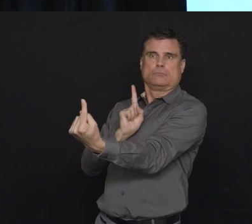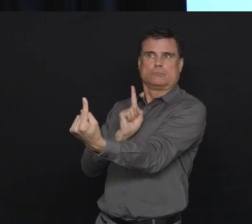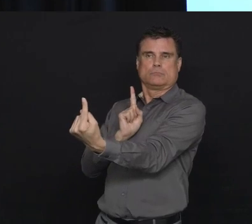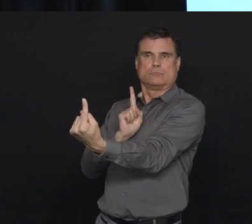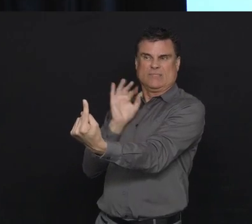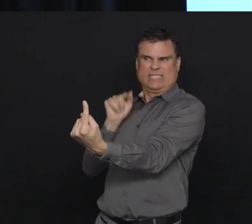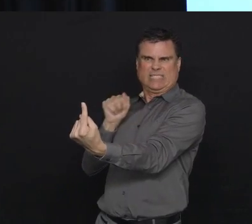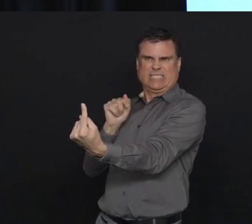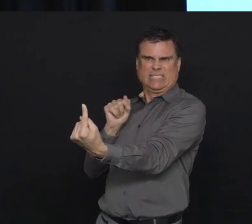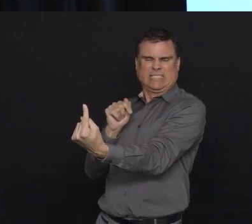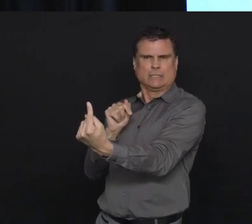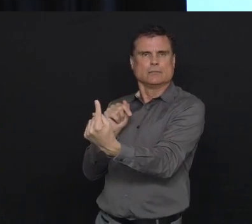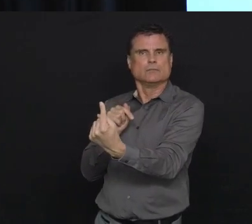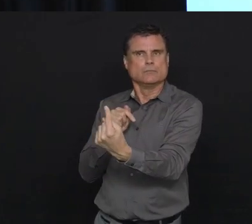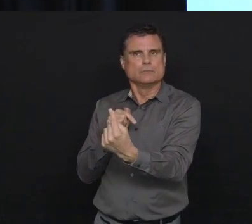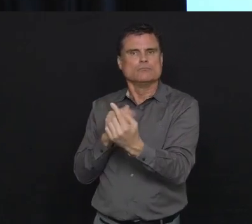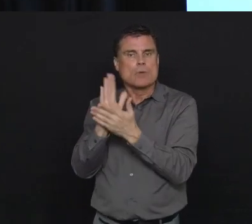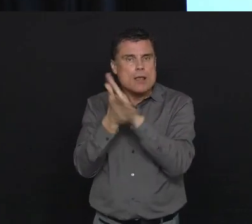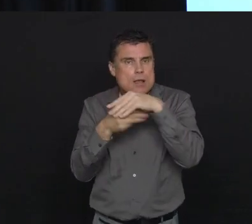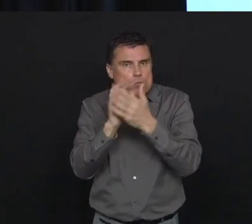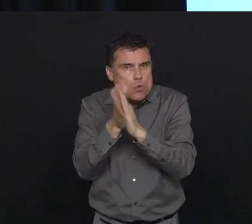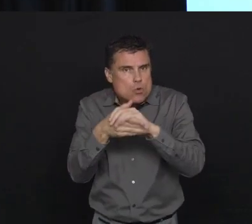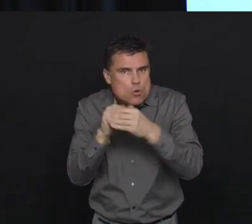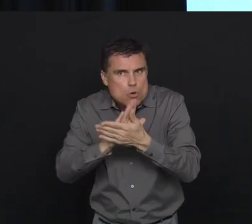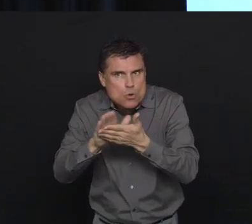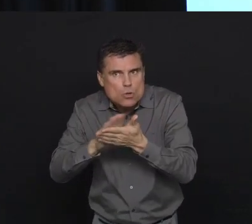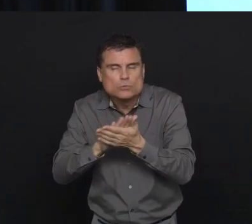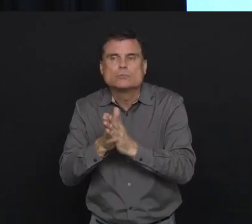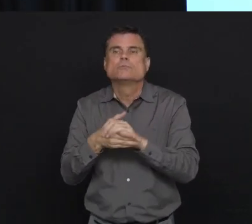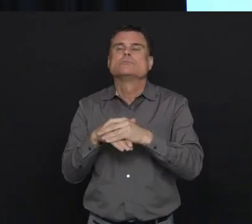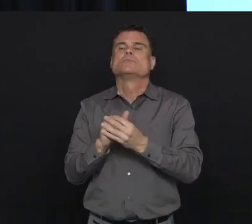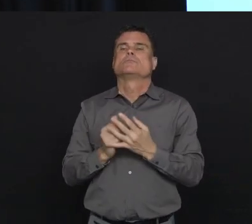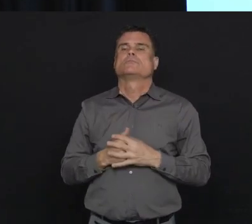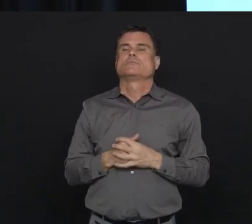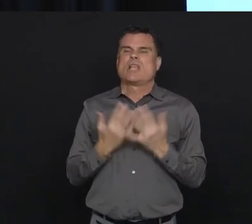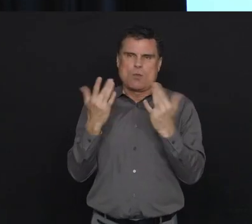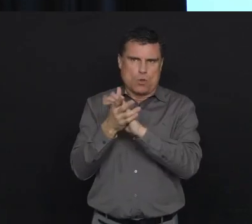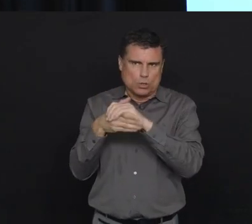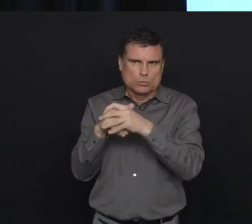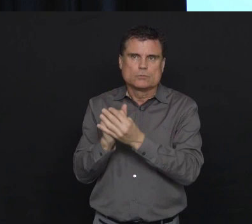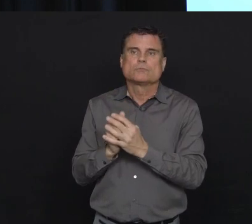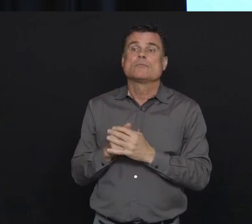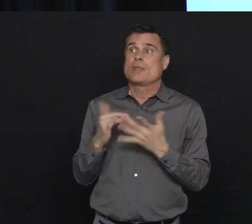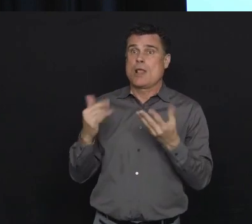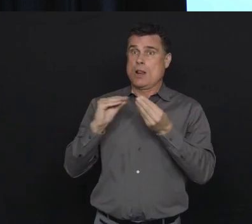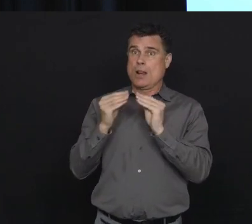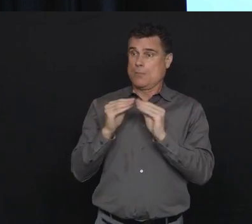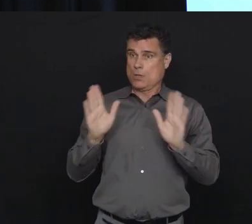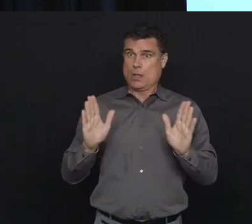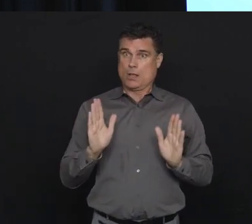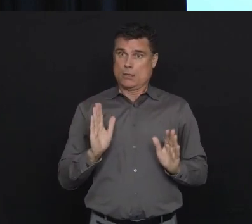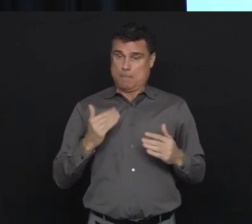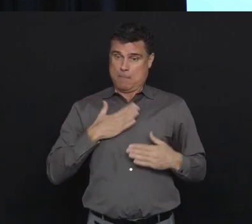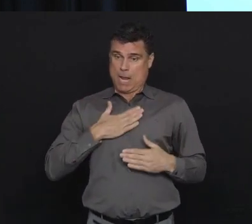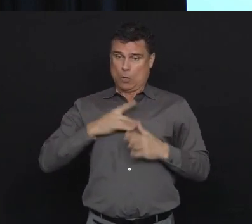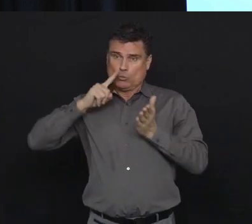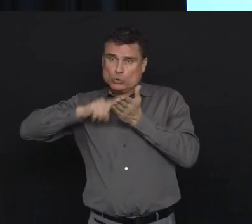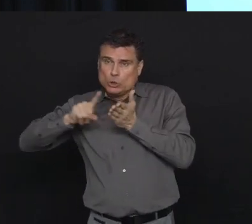detail so you understand what I have been looking at for the last number of weeks. The redline is what we are